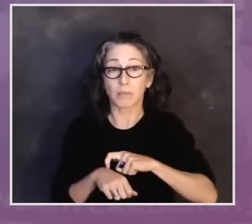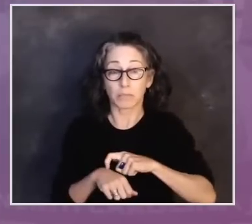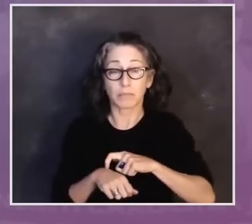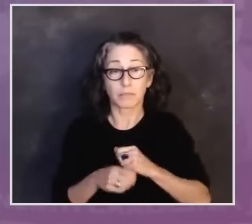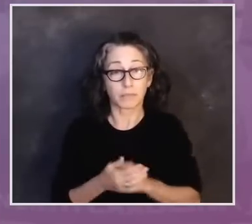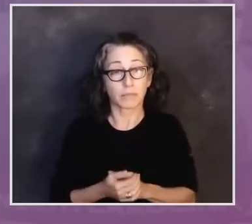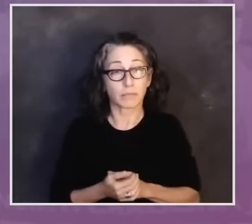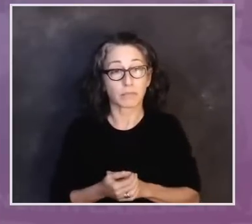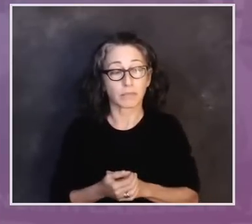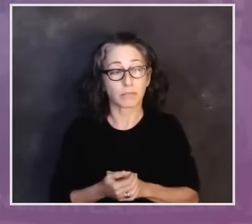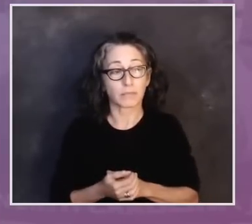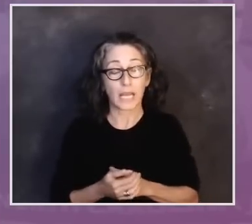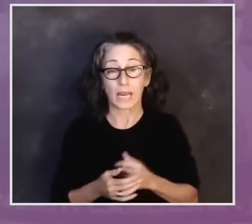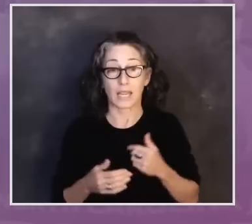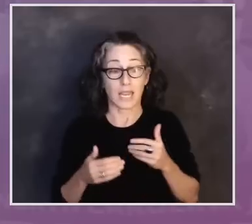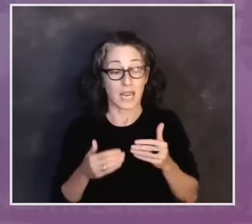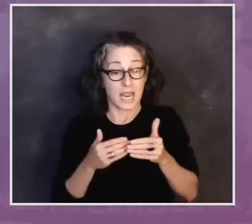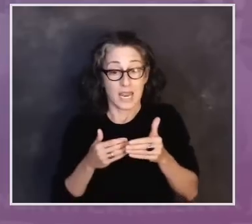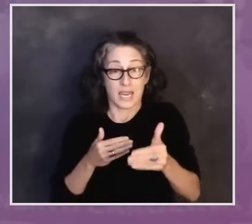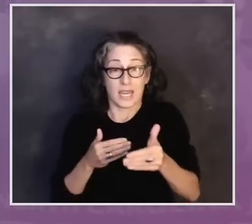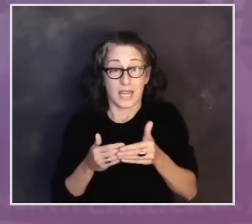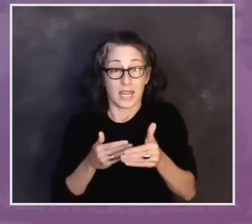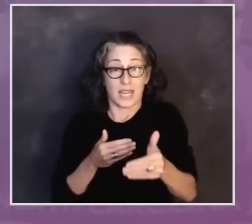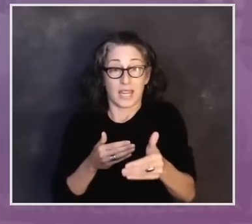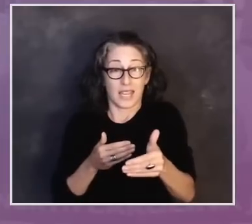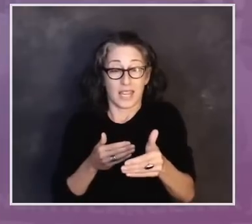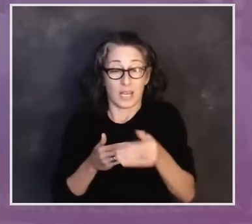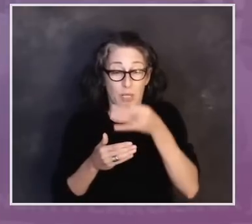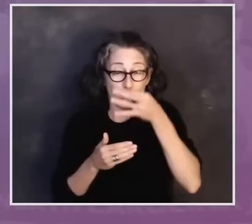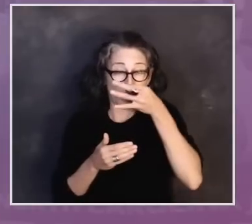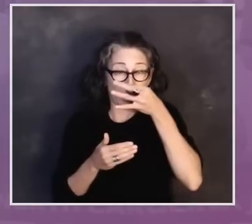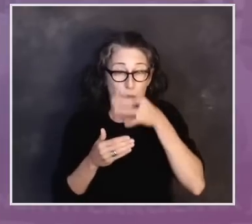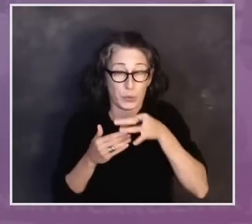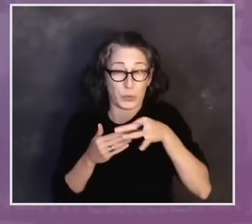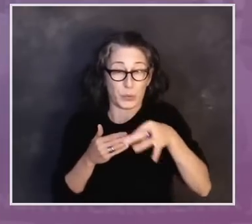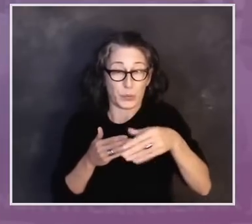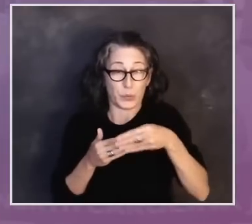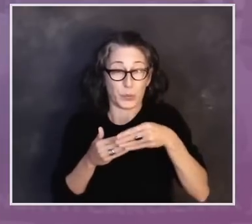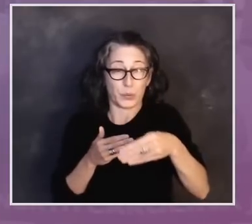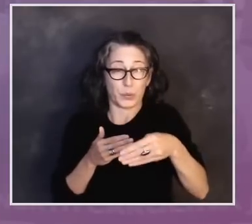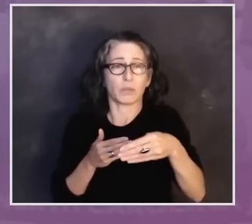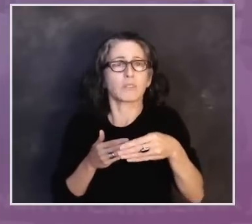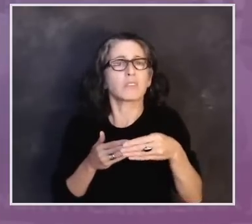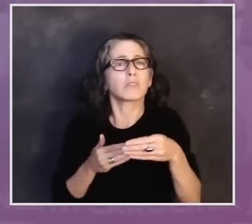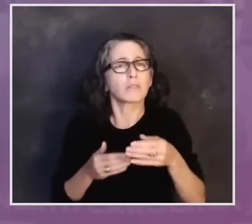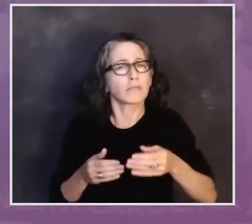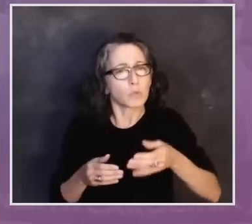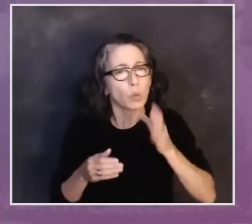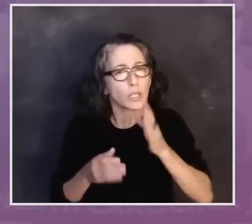ELECTION OF OUR LIFETIME. AND THE WORK WE PUT IN OVER